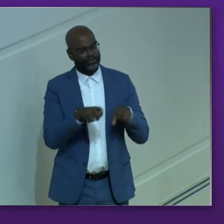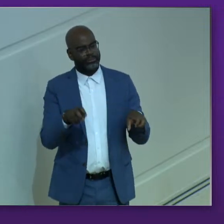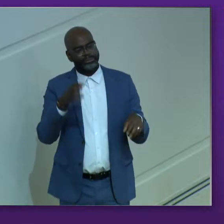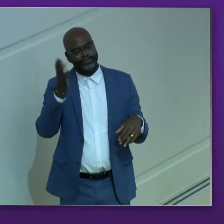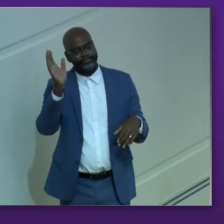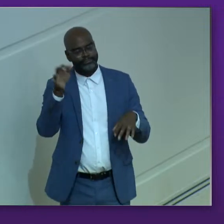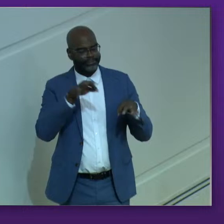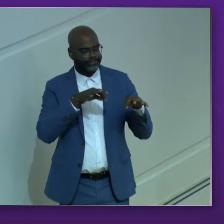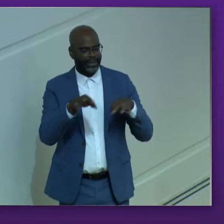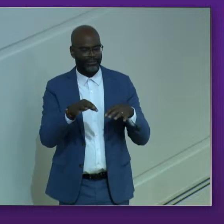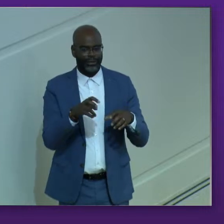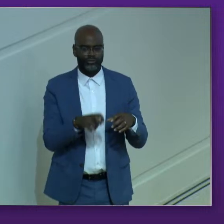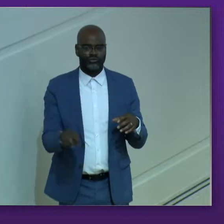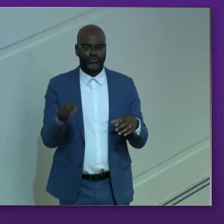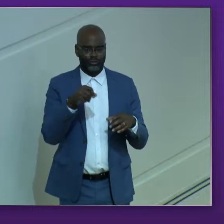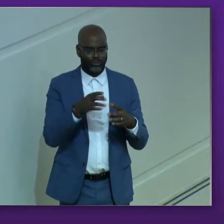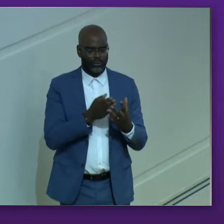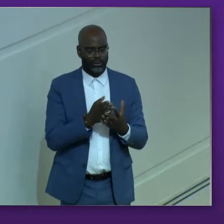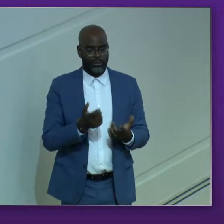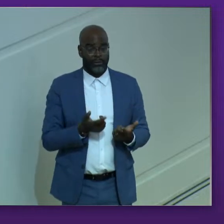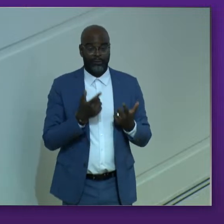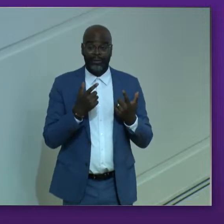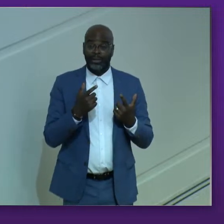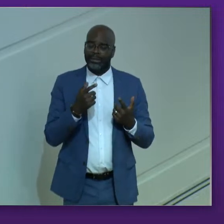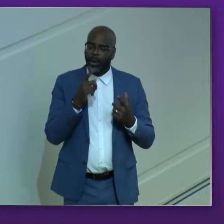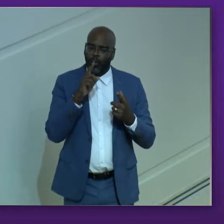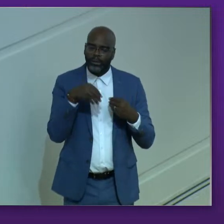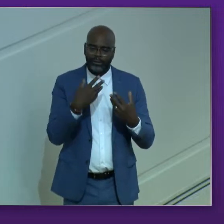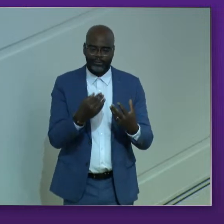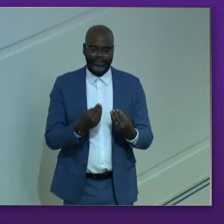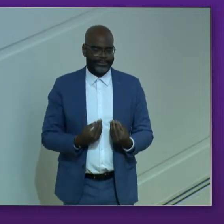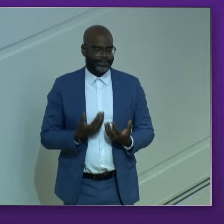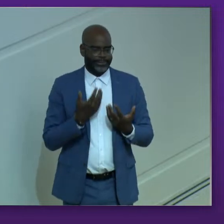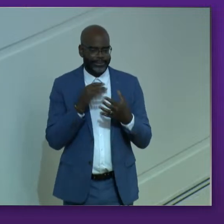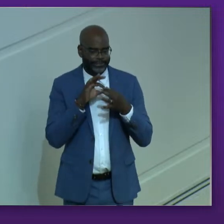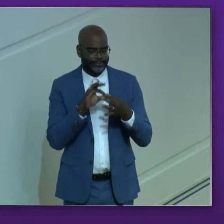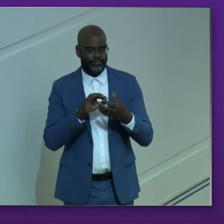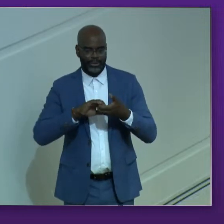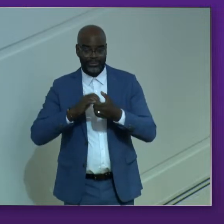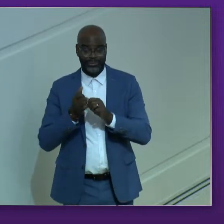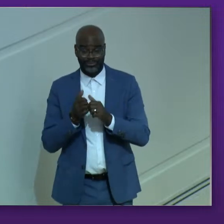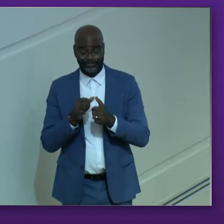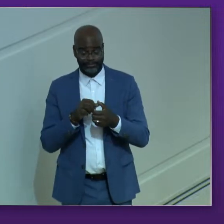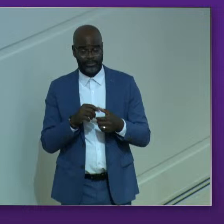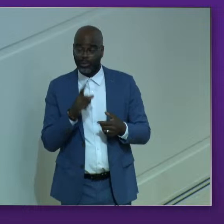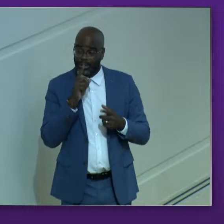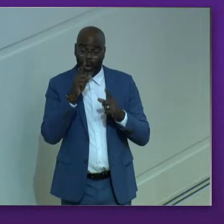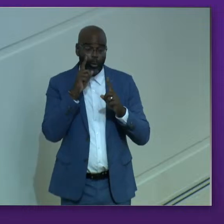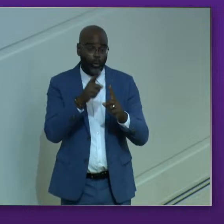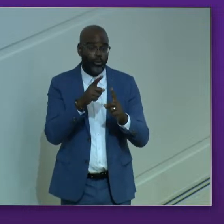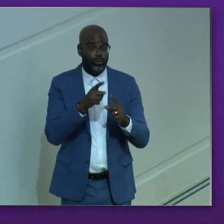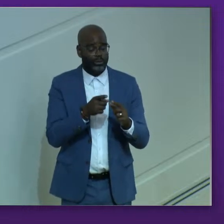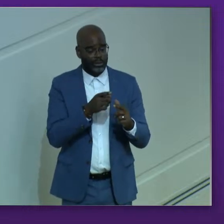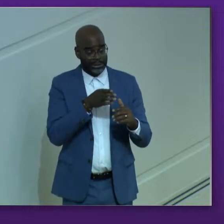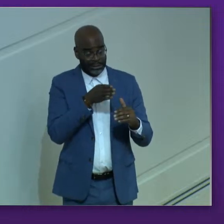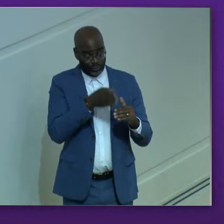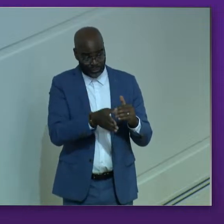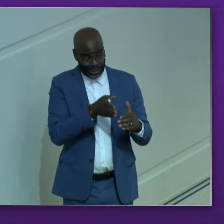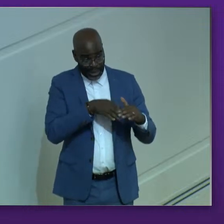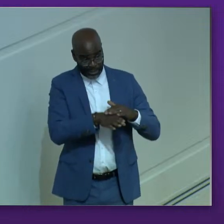THEMSELVES IN THE VIBRANT DISPLAY OF LATIN AND ASIAN CULTURES THROUGH MUSIC FOOD CRAFT ENTERTAINMENT. LOCAL